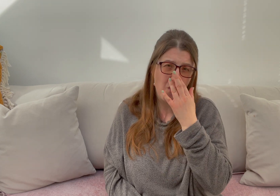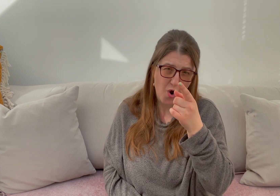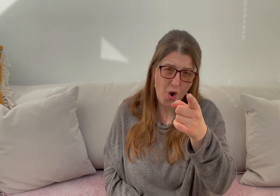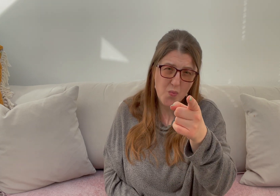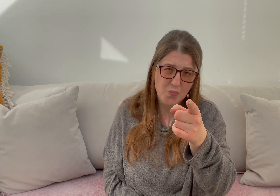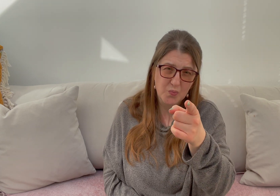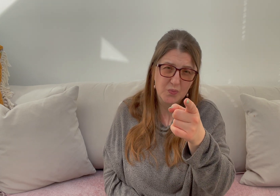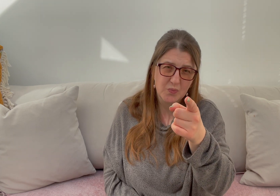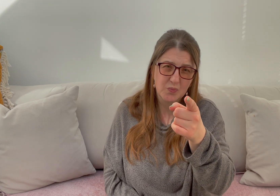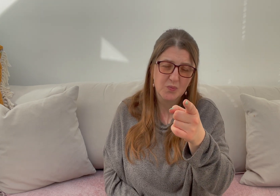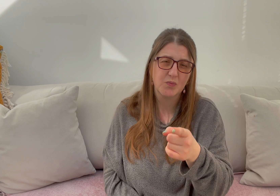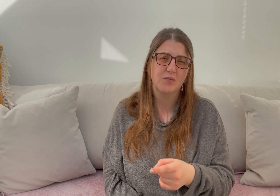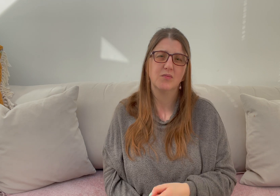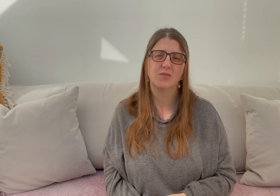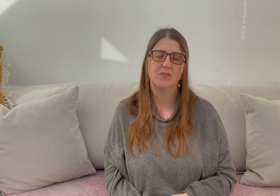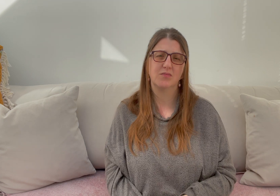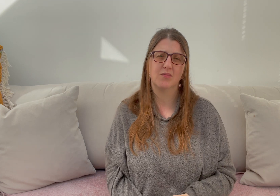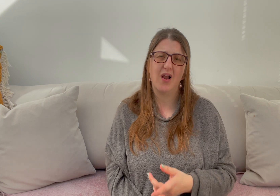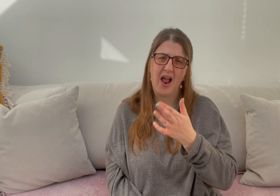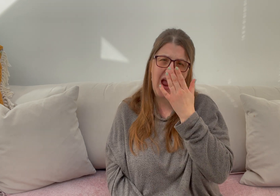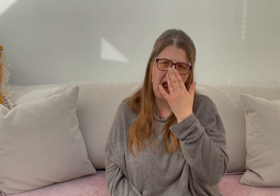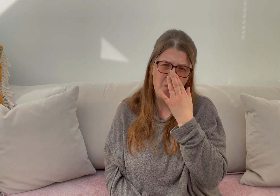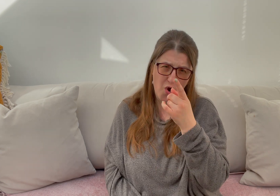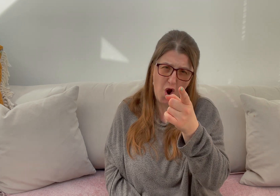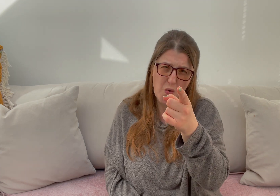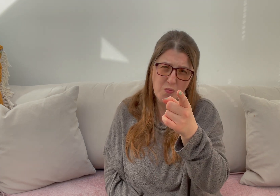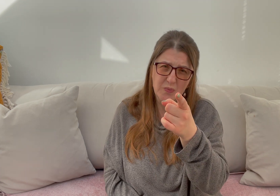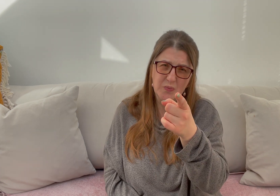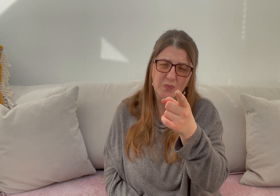Age you?